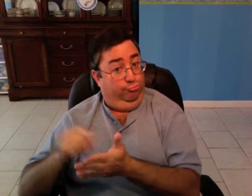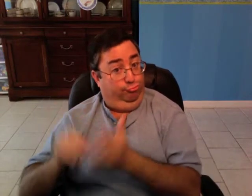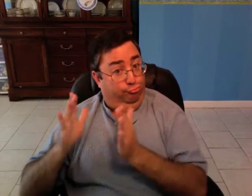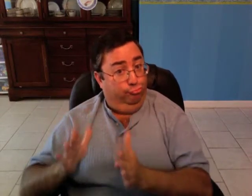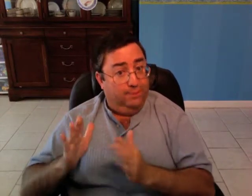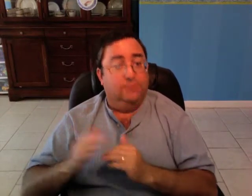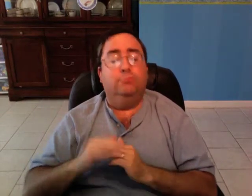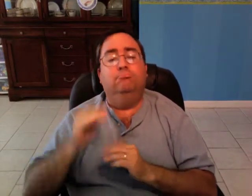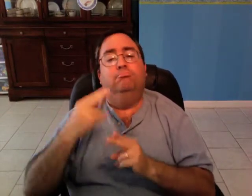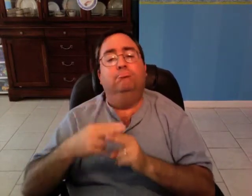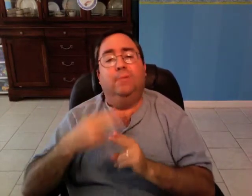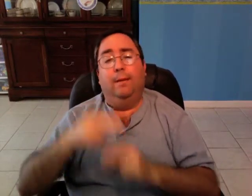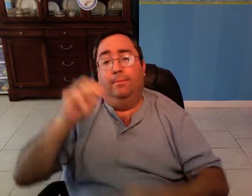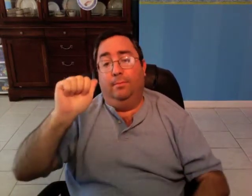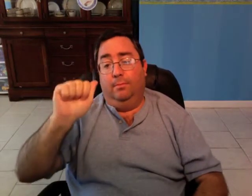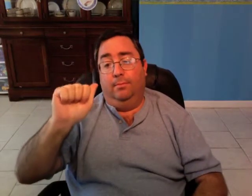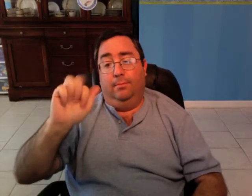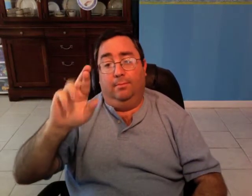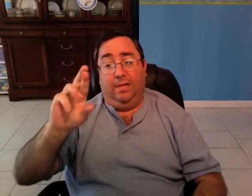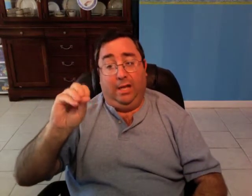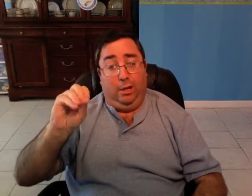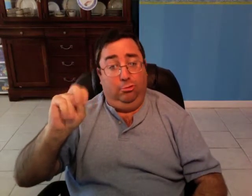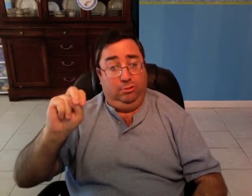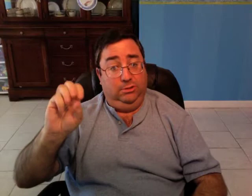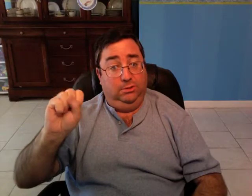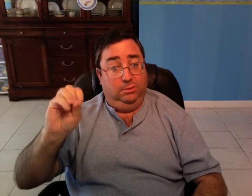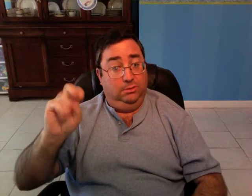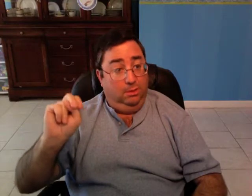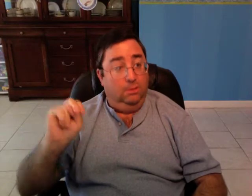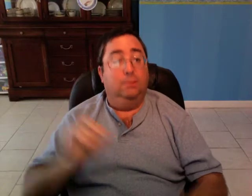who I found in my own research, named Aronson,